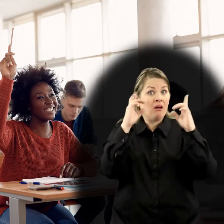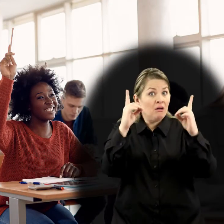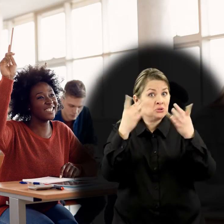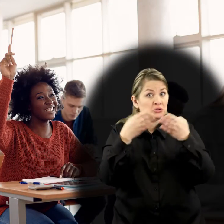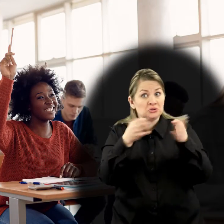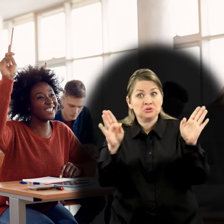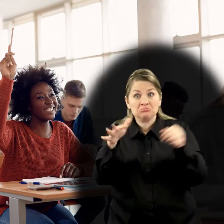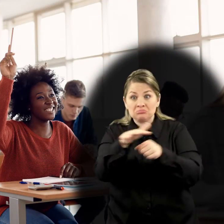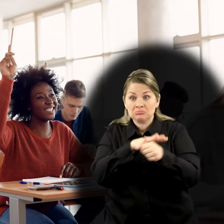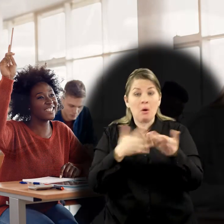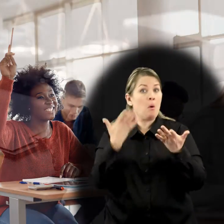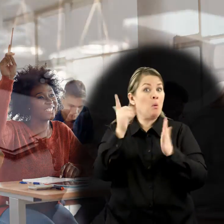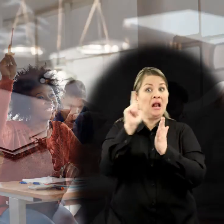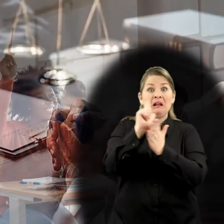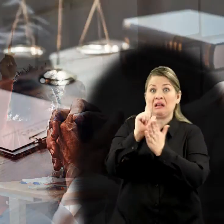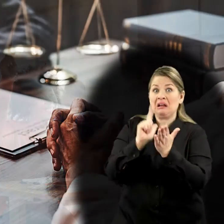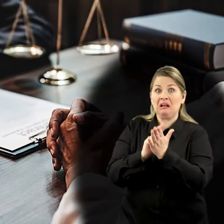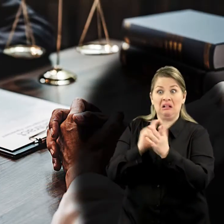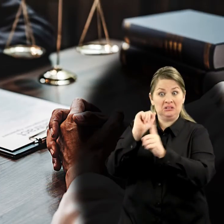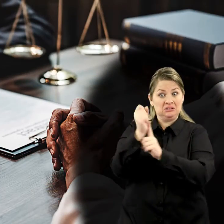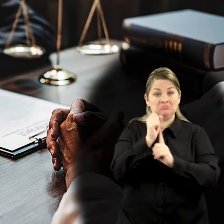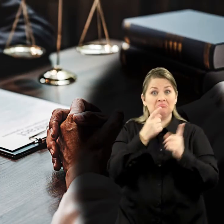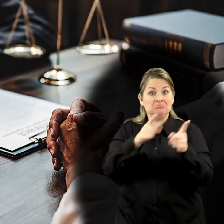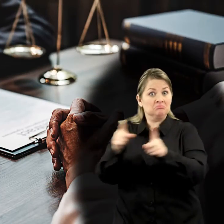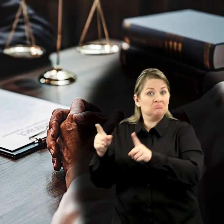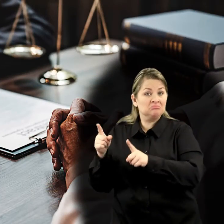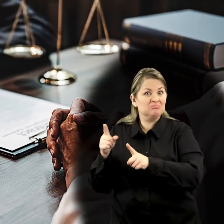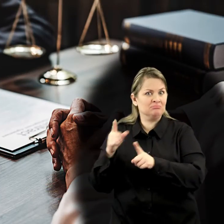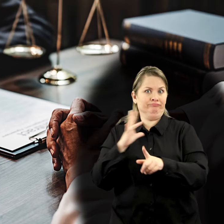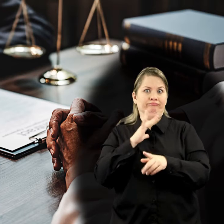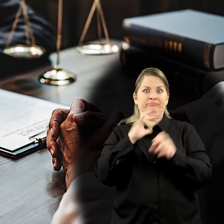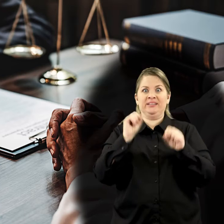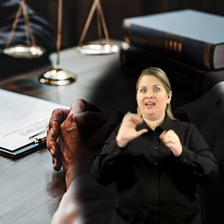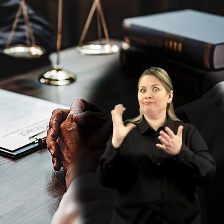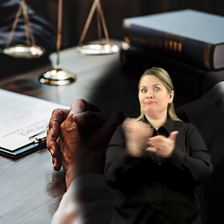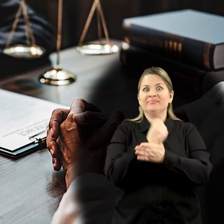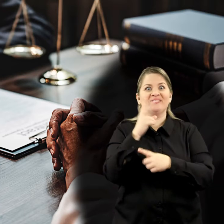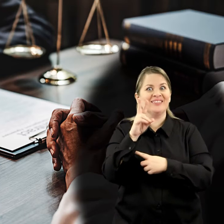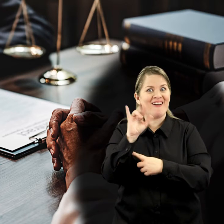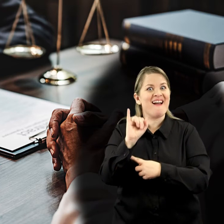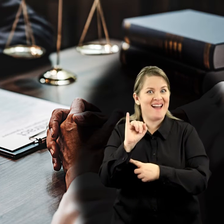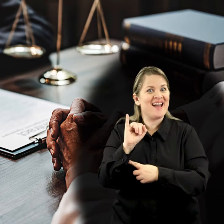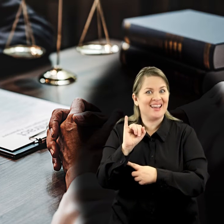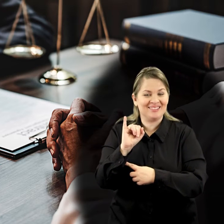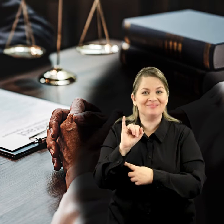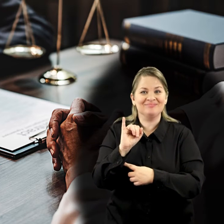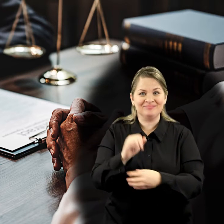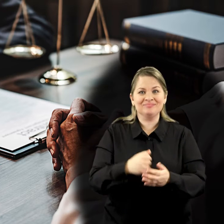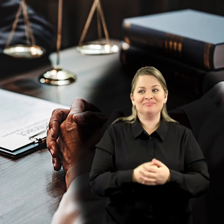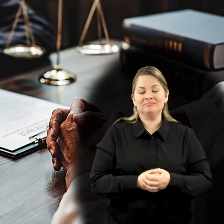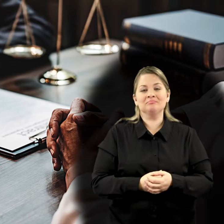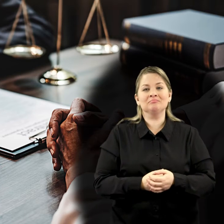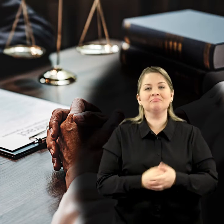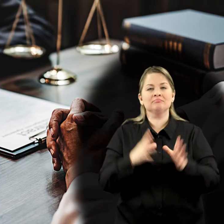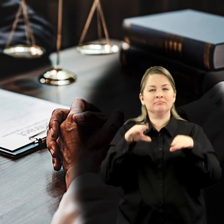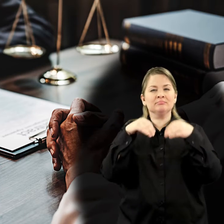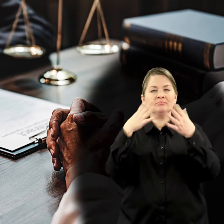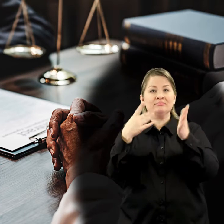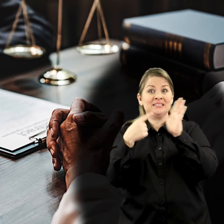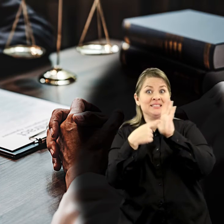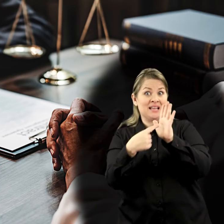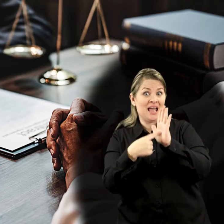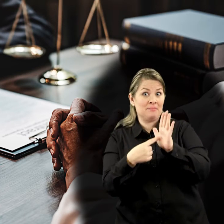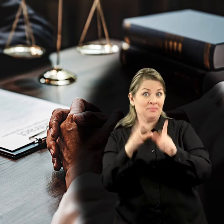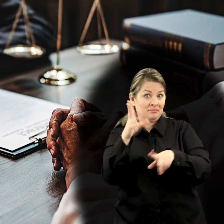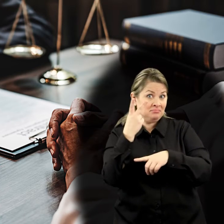in educational settings and legal situations.